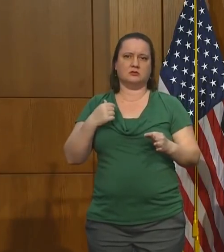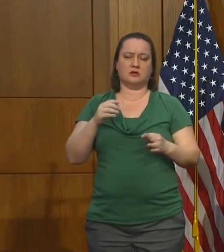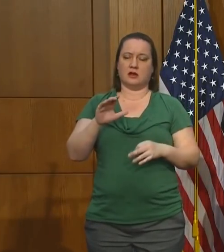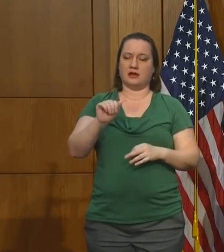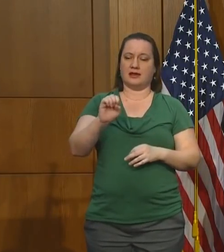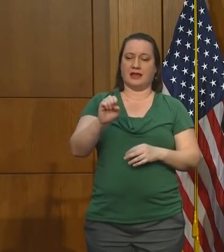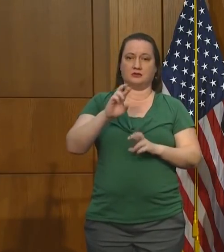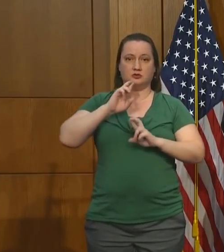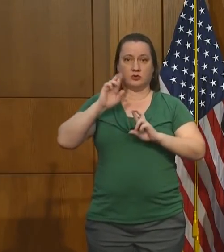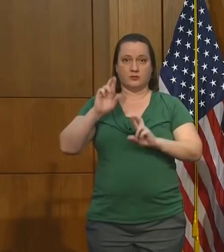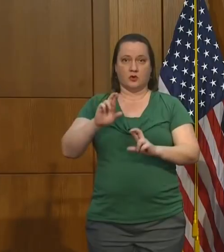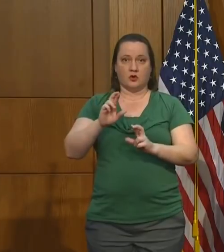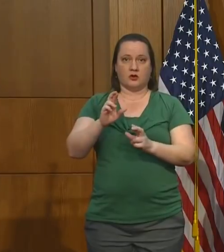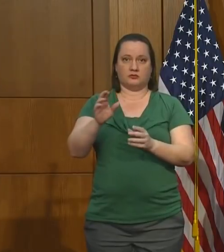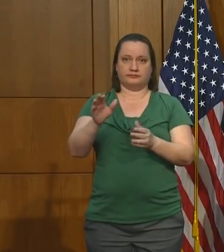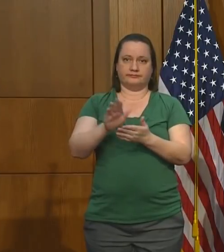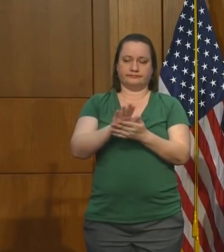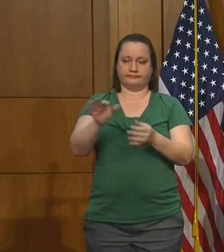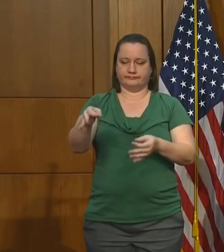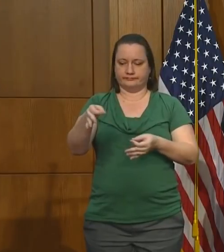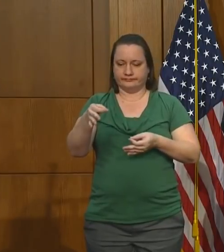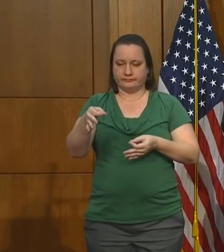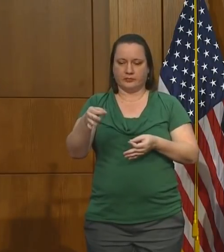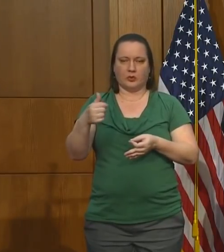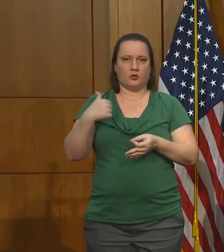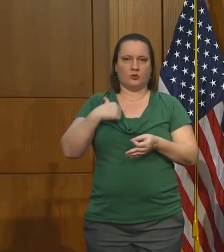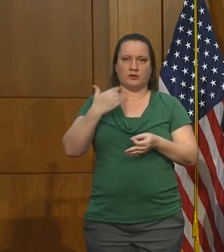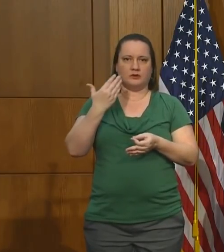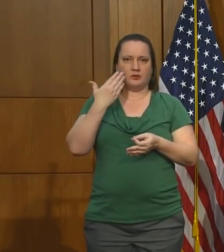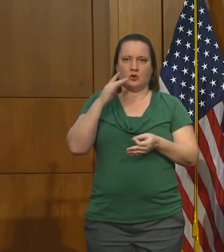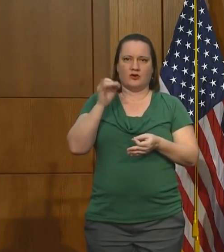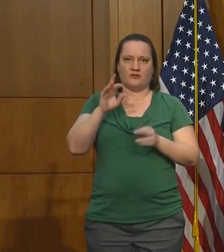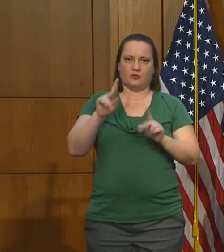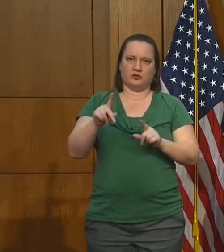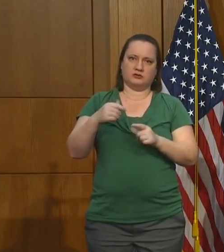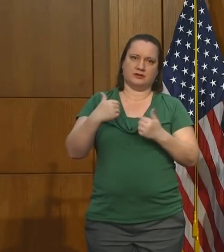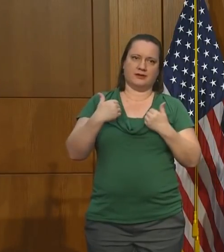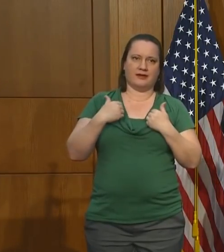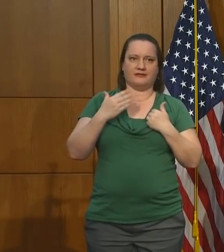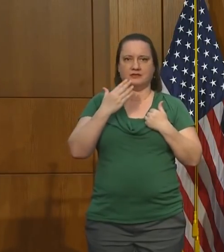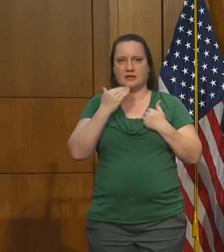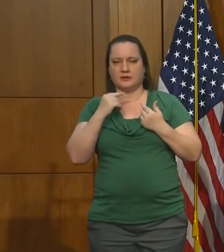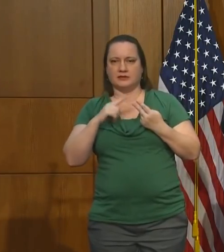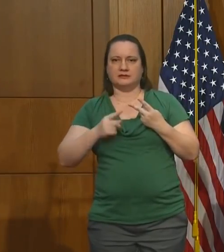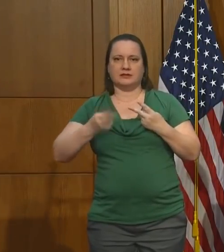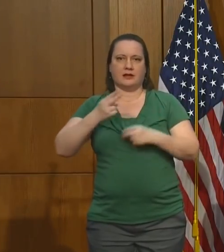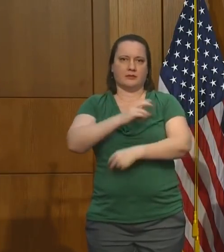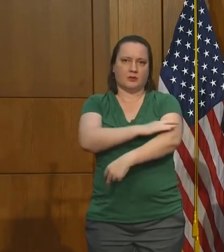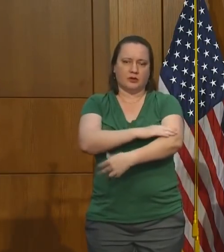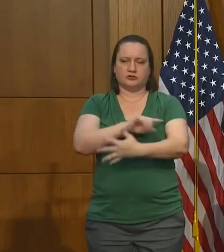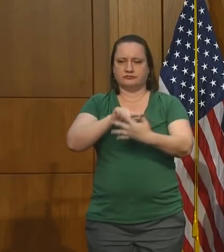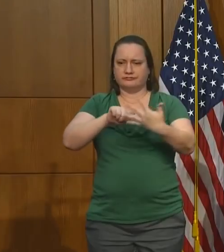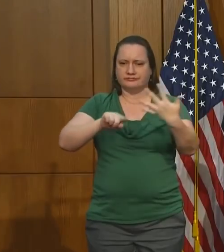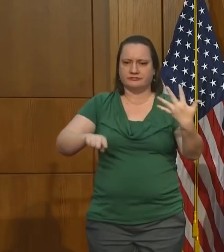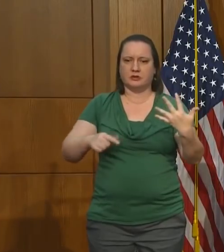HAVE THE DATA THAT'S AVAILABLE TO MAKE THAT DETERMINATION BECAUSE WE WOULDN'T ALWAYS KNOW FROM A CASE REPORT FOR EXAMPLE